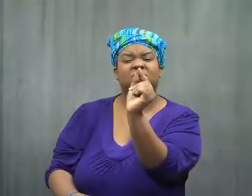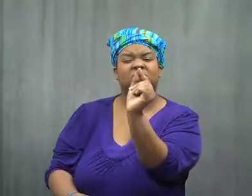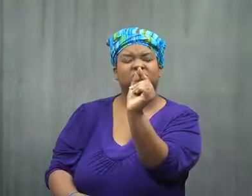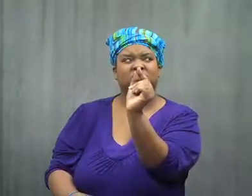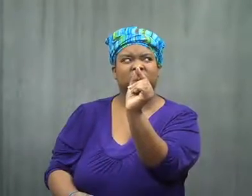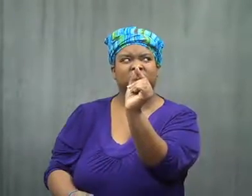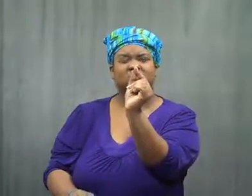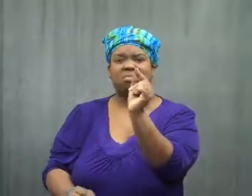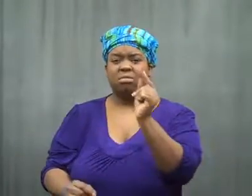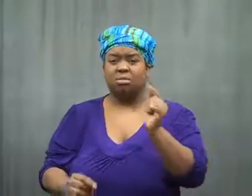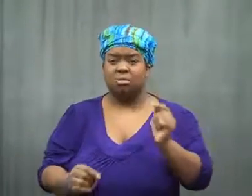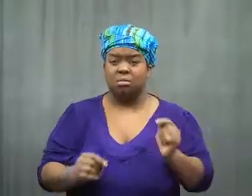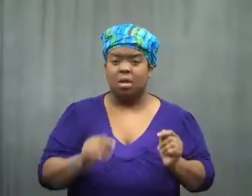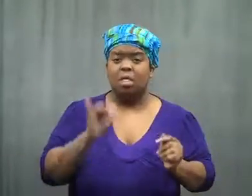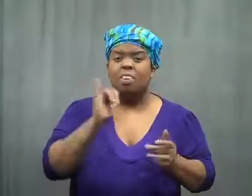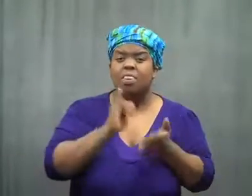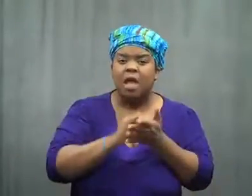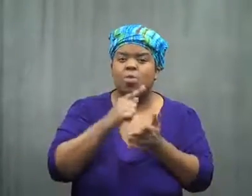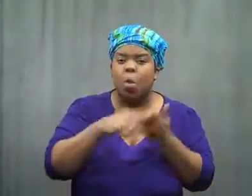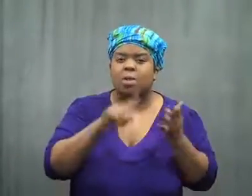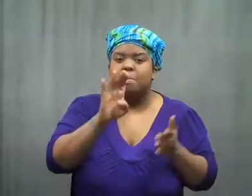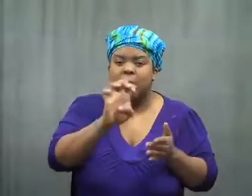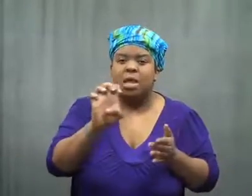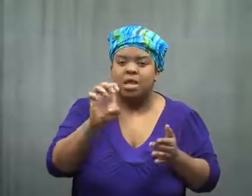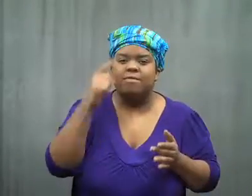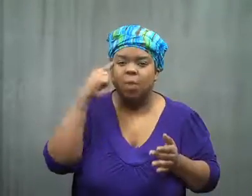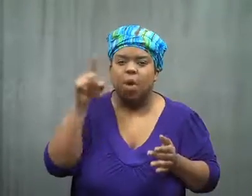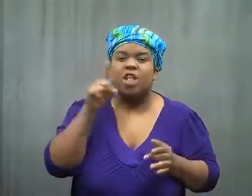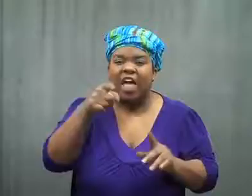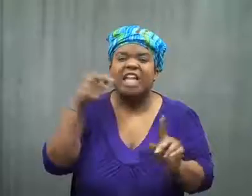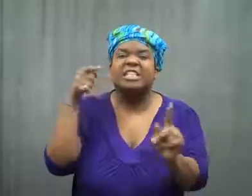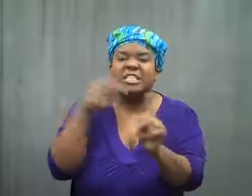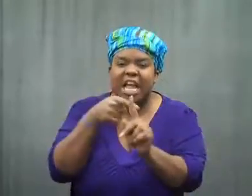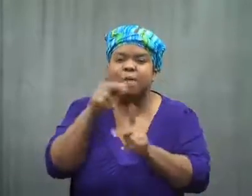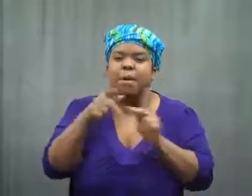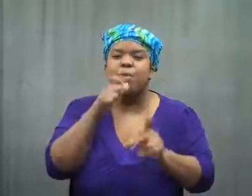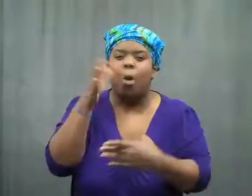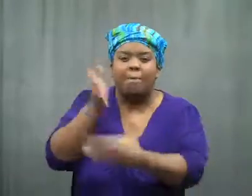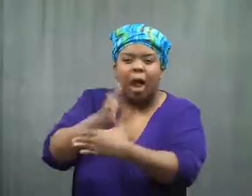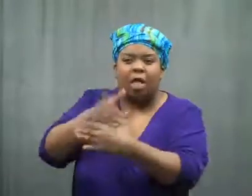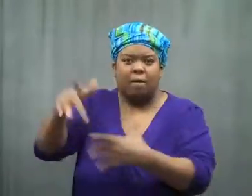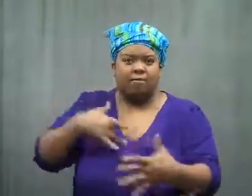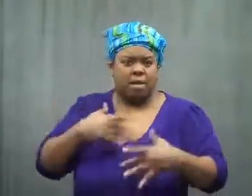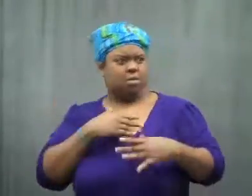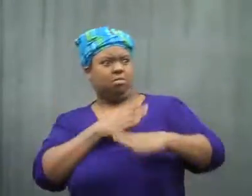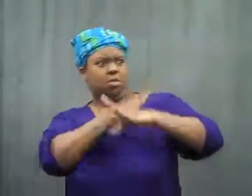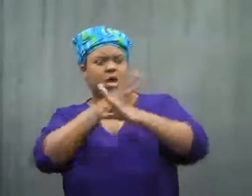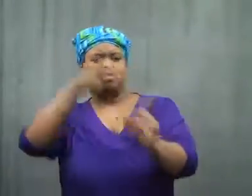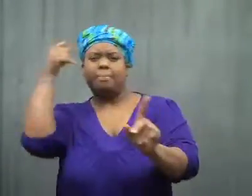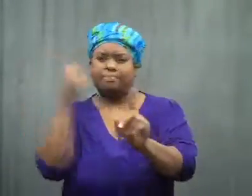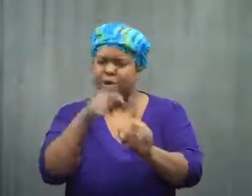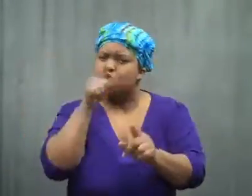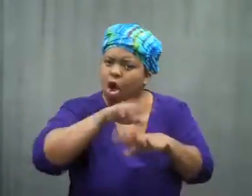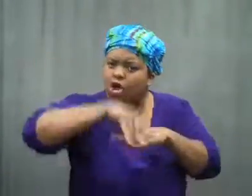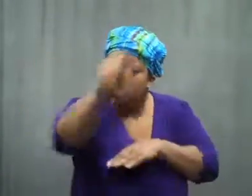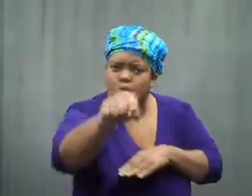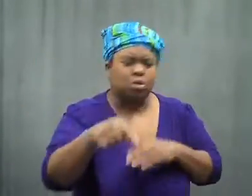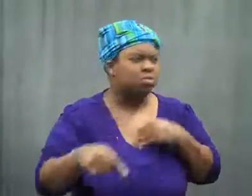She said, "That's what bees do. They sting people who bother them. It was defending itself and it stung you!"